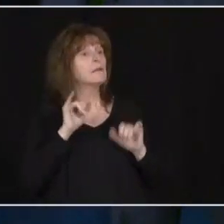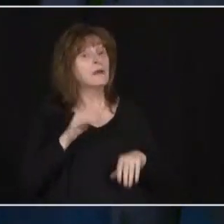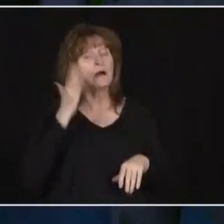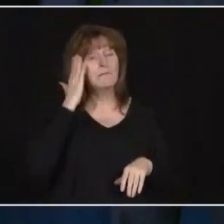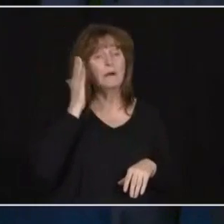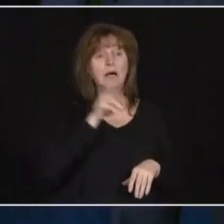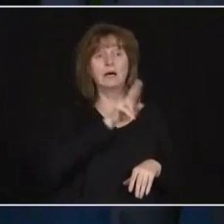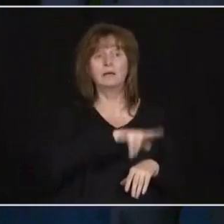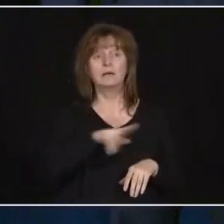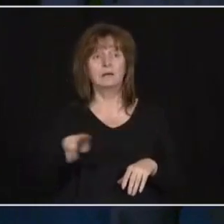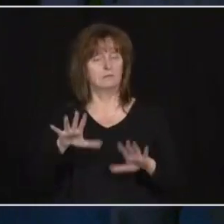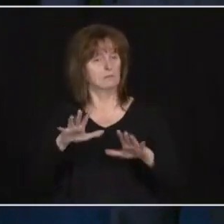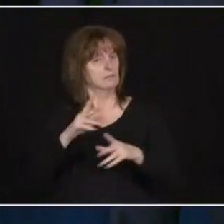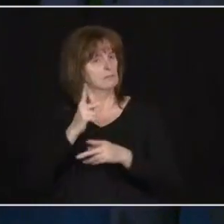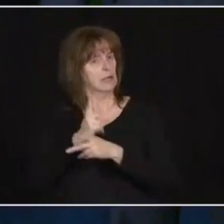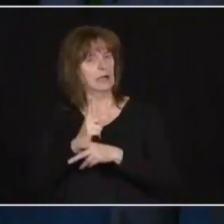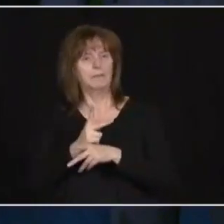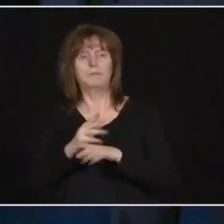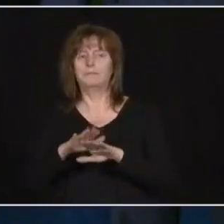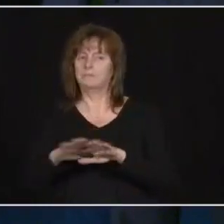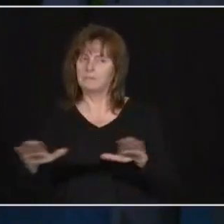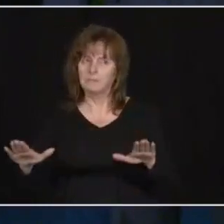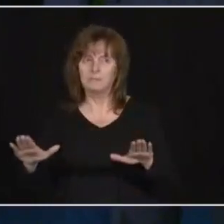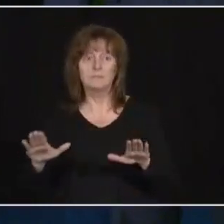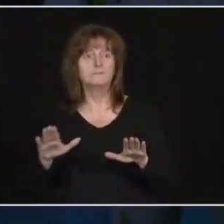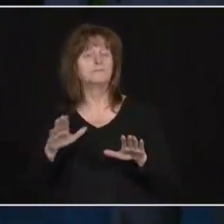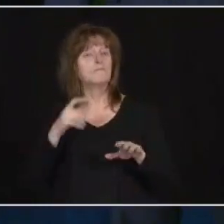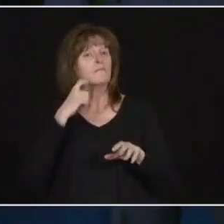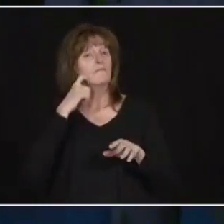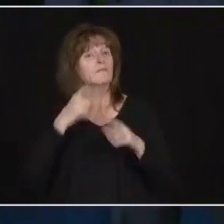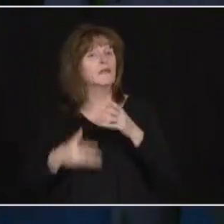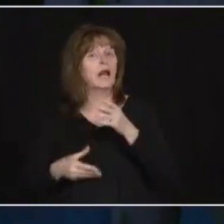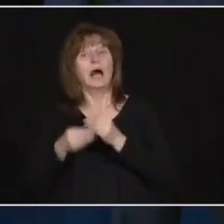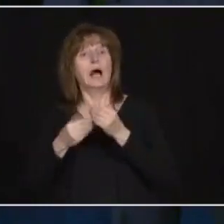these surgeries as soon as possible. Yes, we are going to keep the beds open that